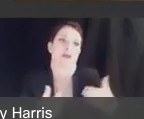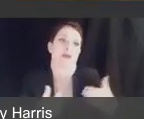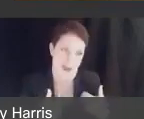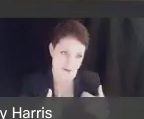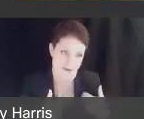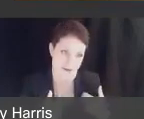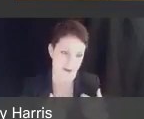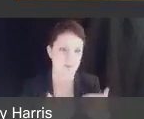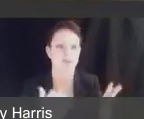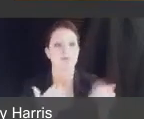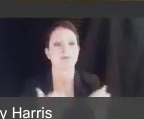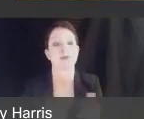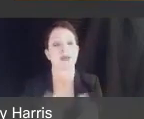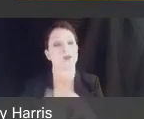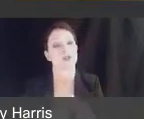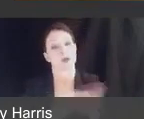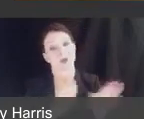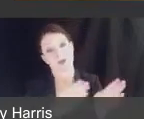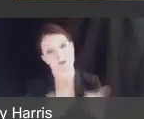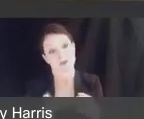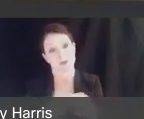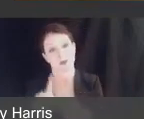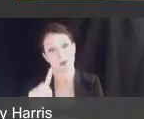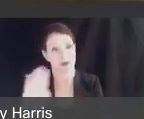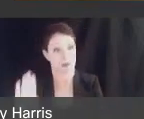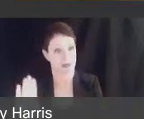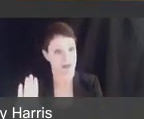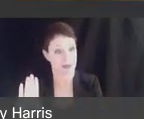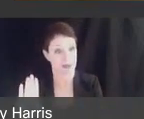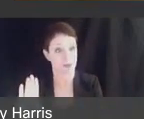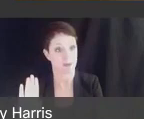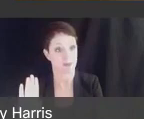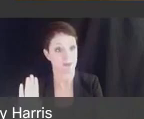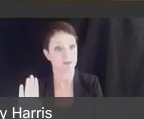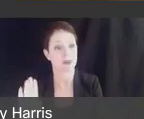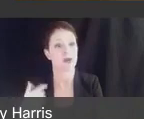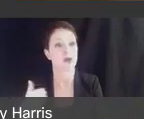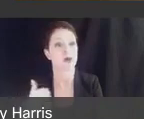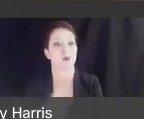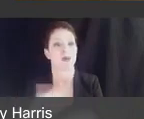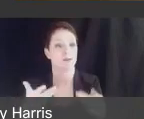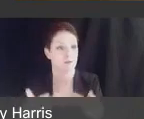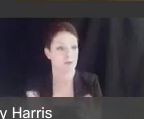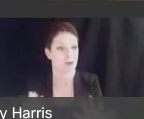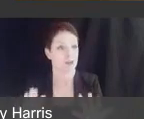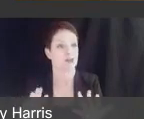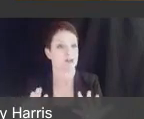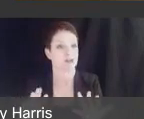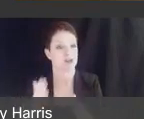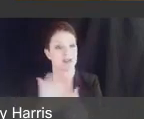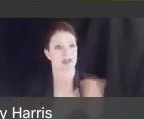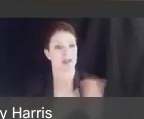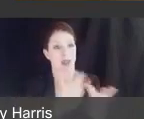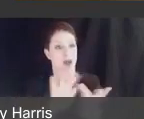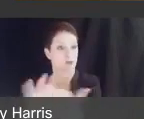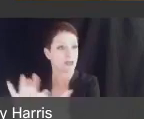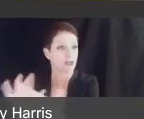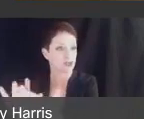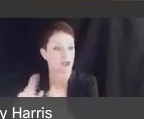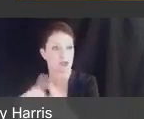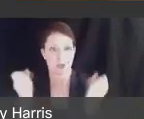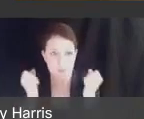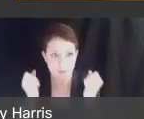As we start to move into 1B, we have already done some outreach to a number of entities. For instance,